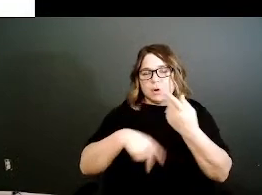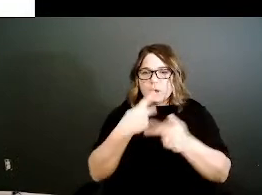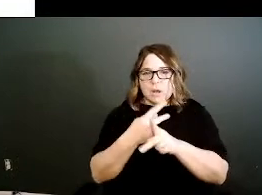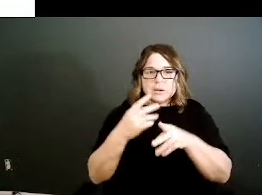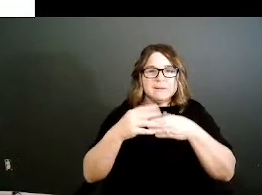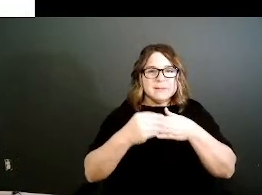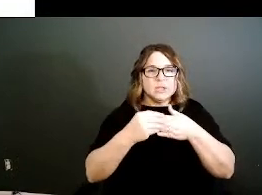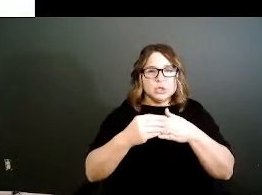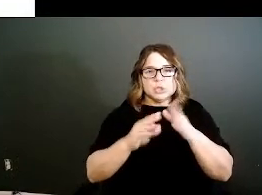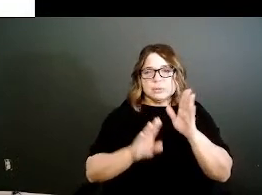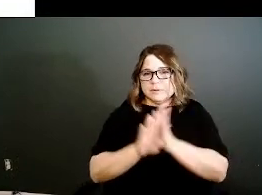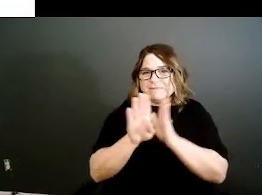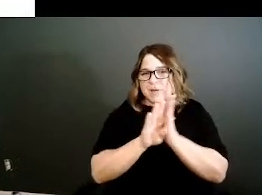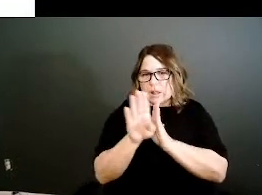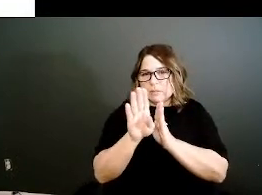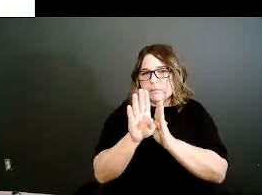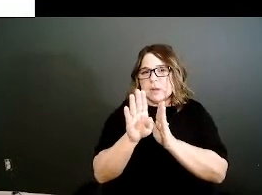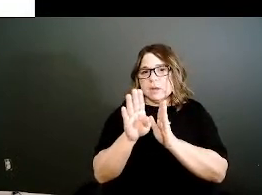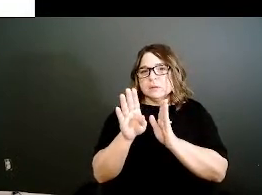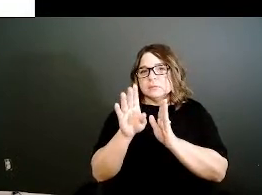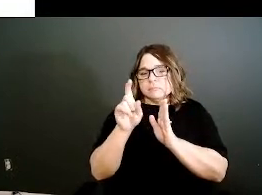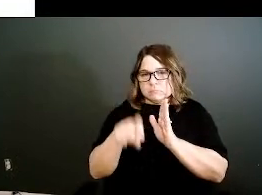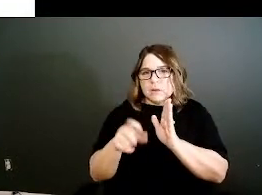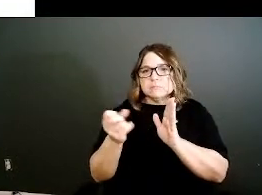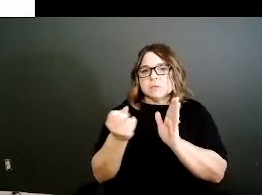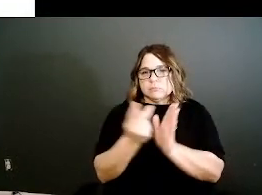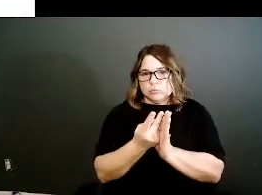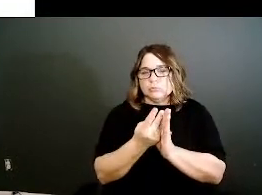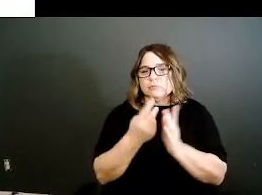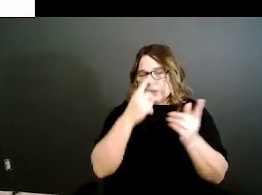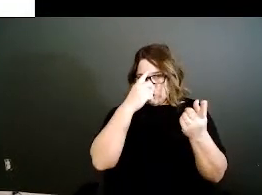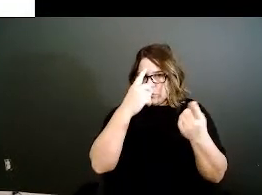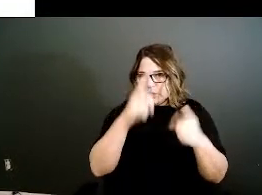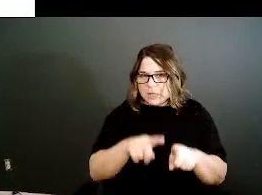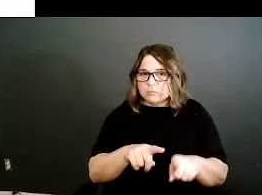THE PROCUREMENT PROCESSES OF THE CITY. AND WORKING CLOSELY WITH H.R. AND CITY COORDINATOR AND